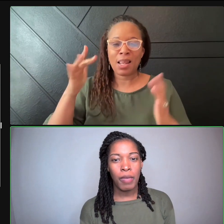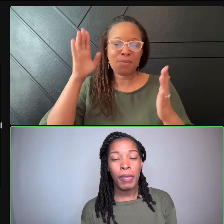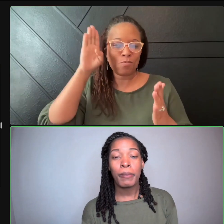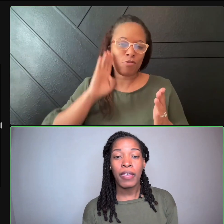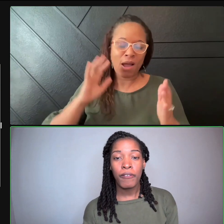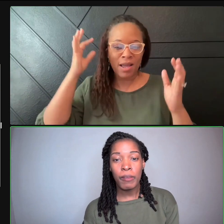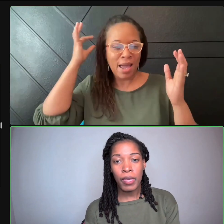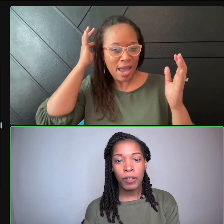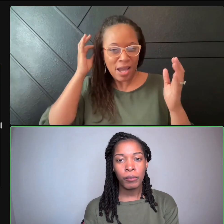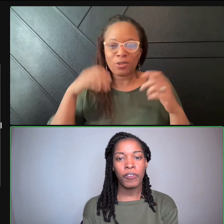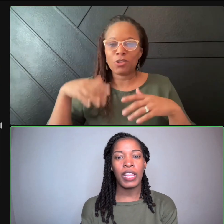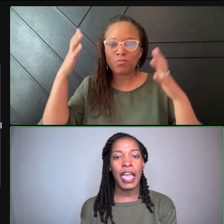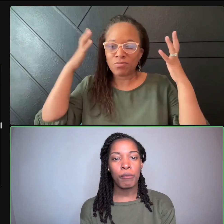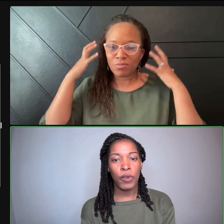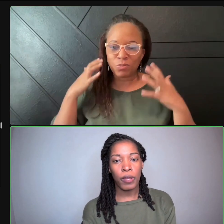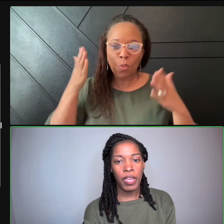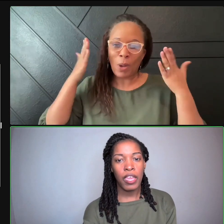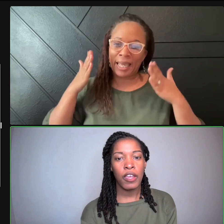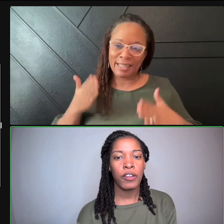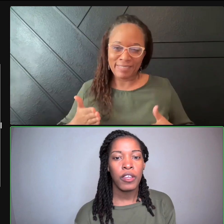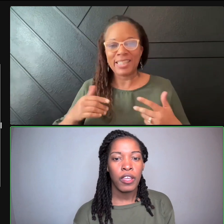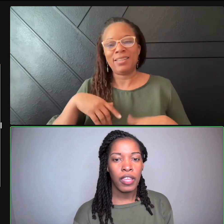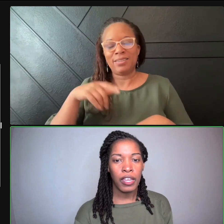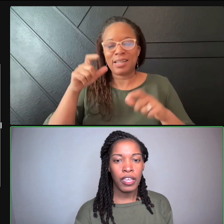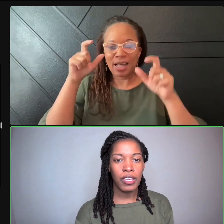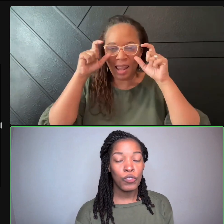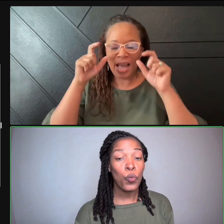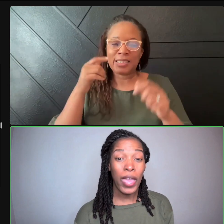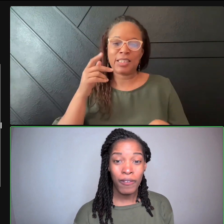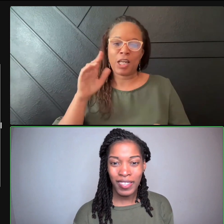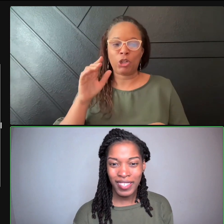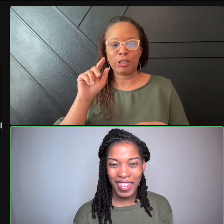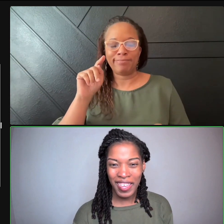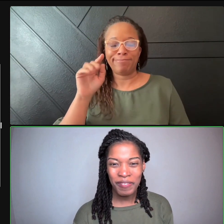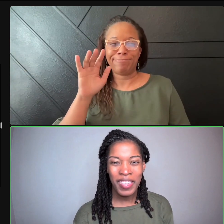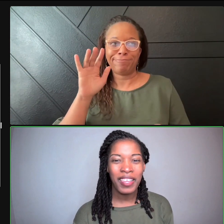I am a Black female with light brown hair that is wavy today,